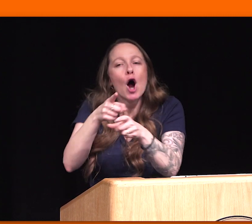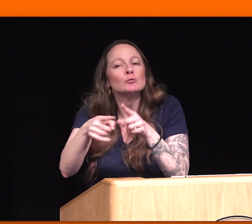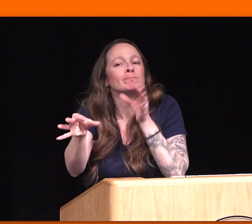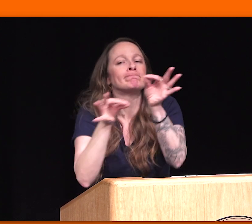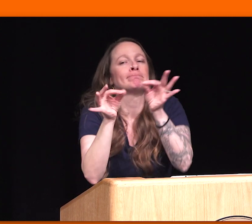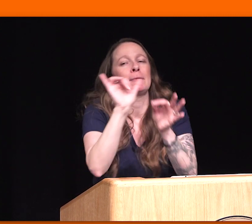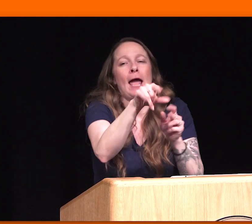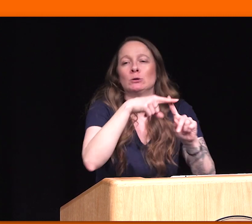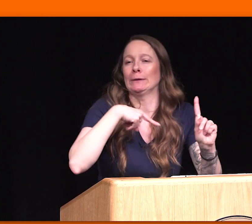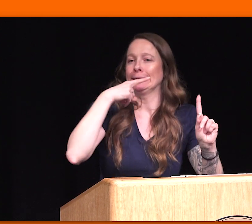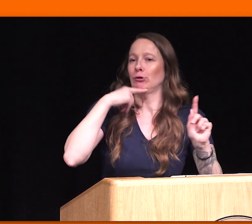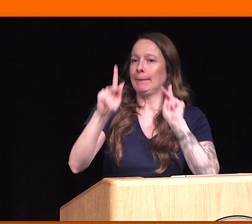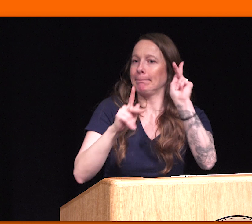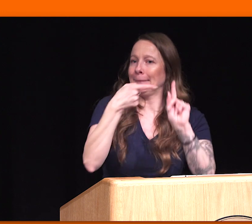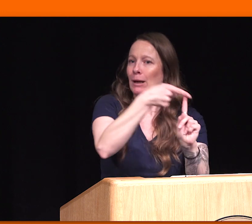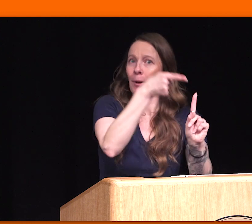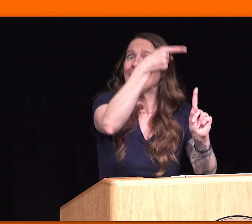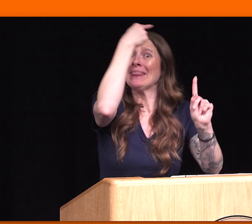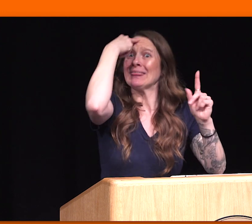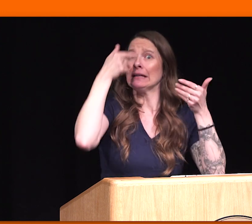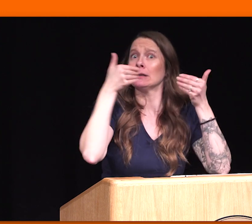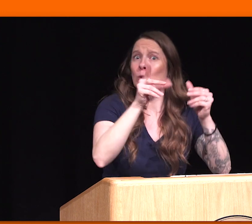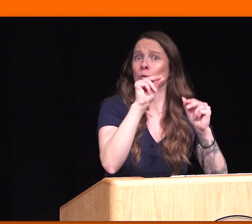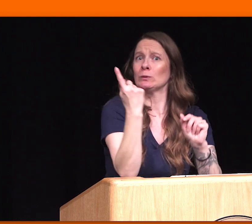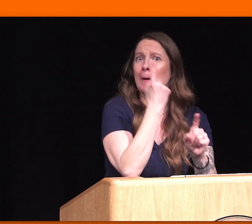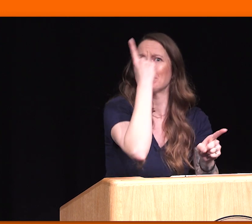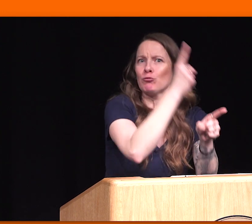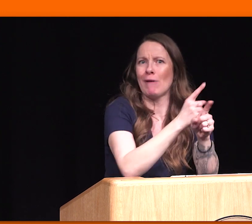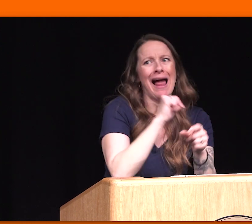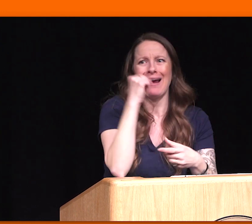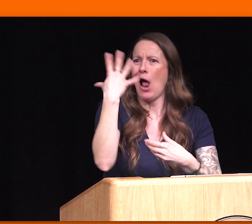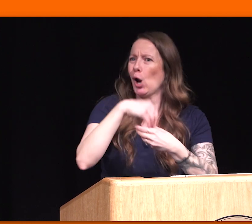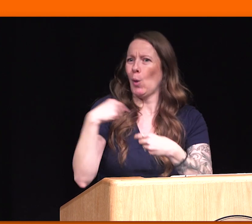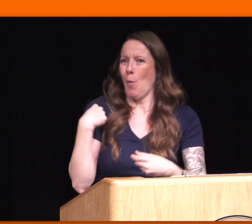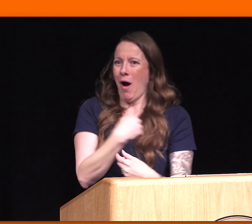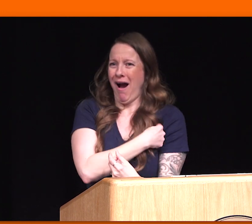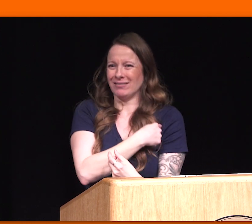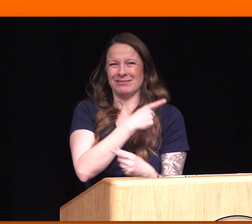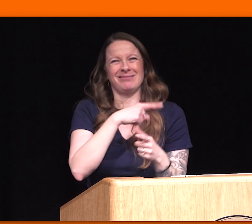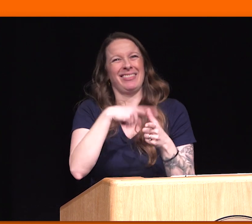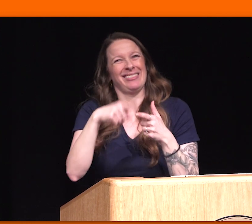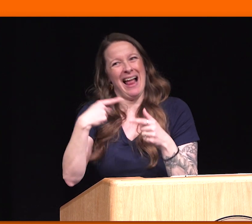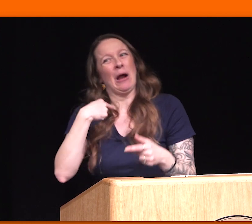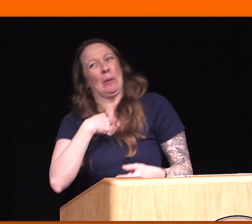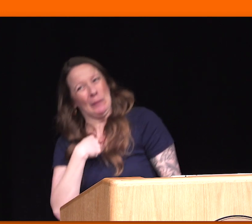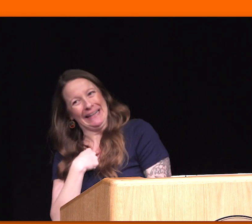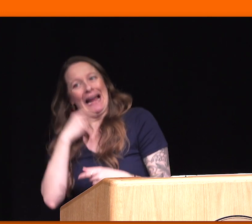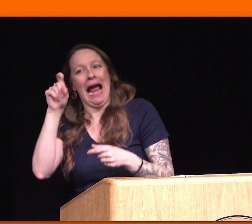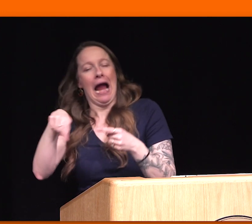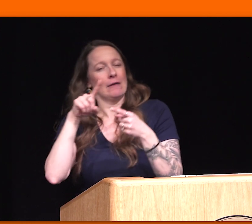We know each other and what we need. But when we explain that to hearing people, sometimes, hearing people think they're doing the right thing,